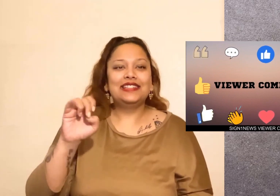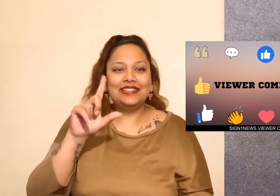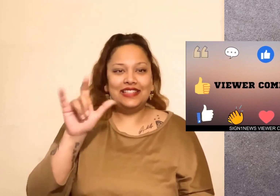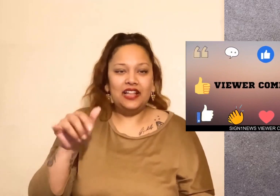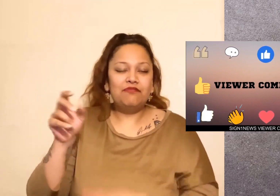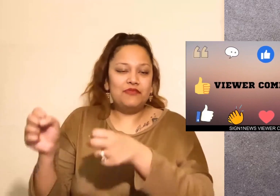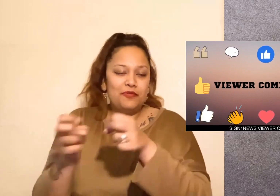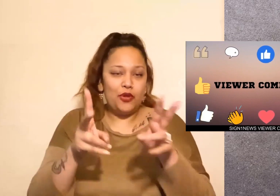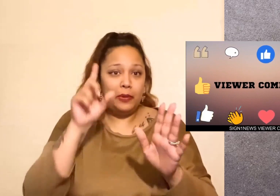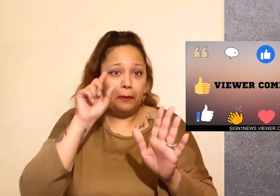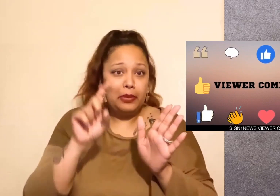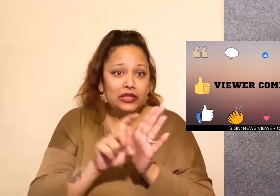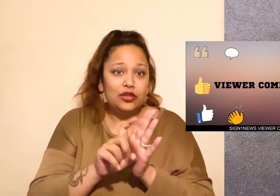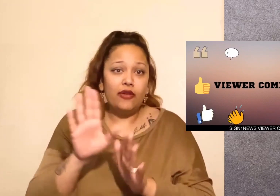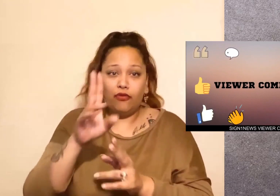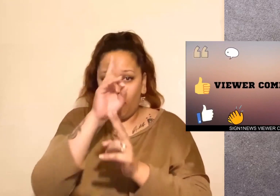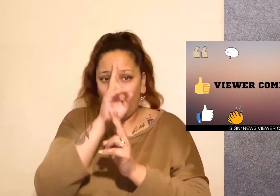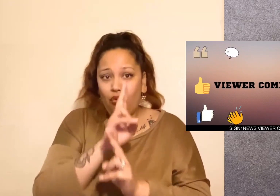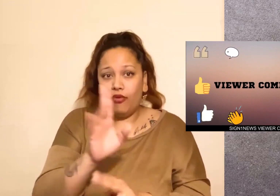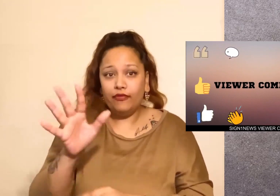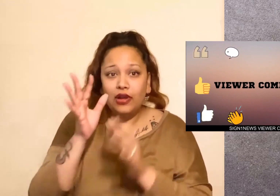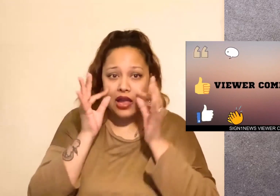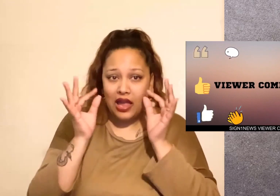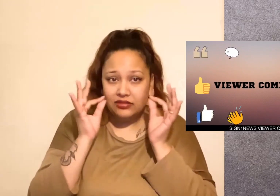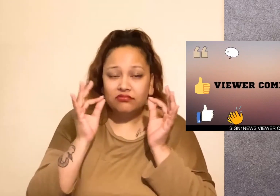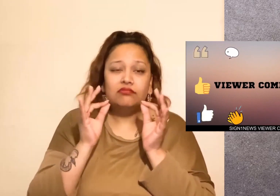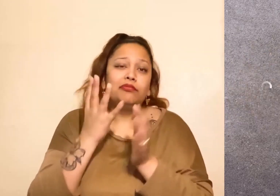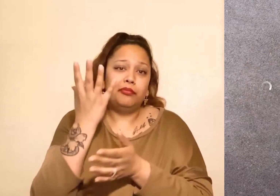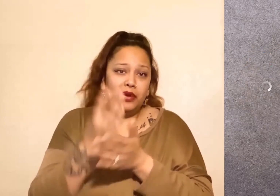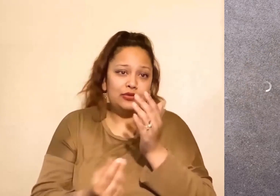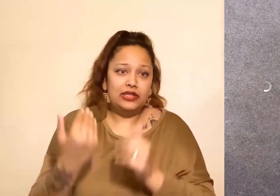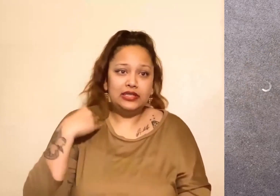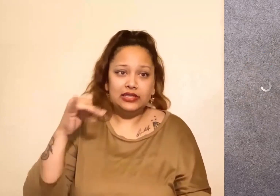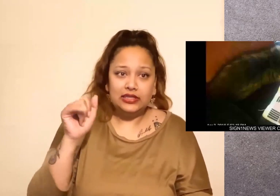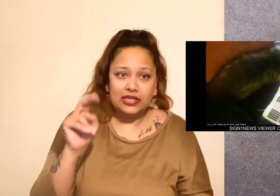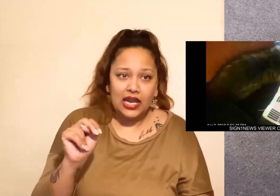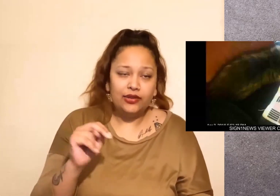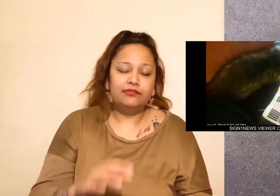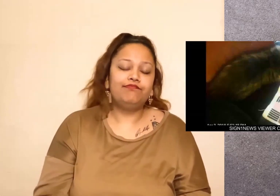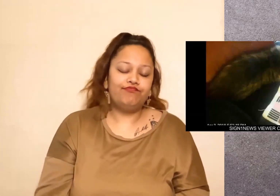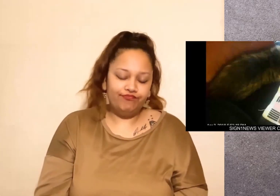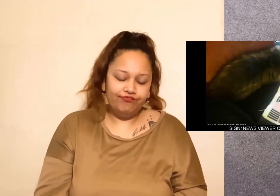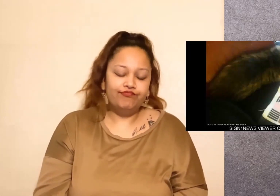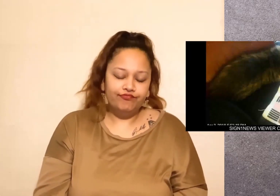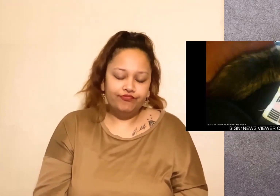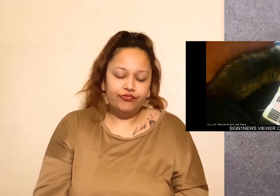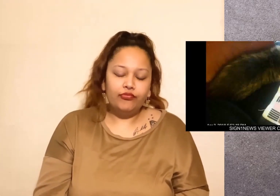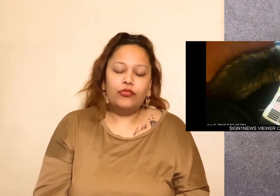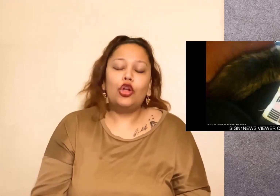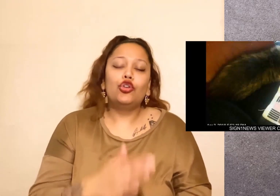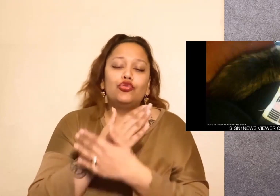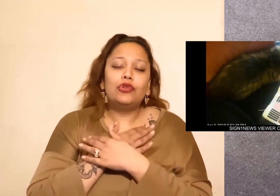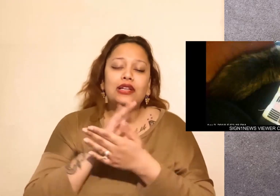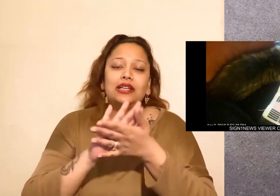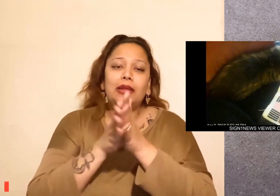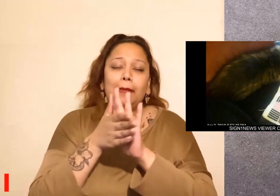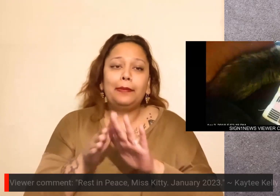posted this picture in honor of her cat who died in January rest in peace Miss Kitty